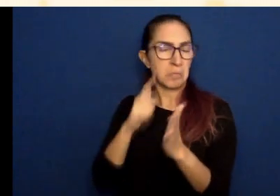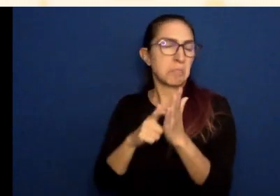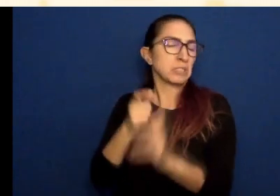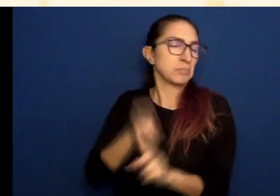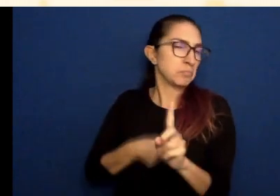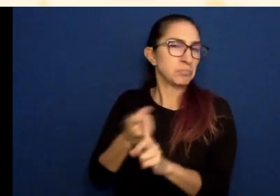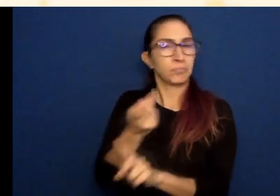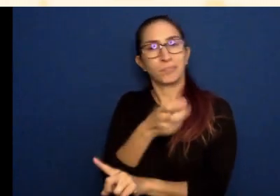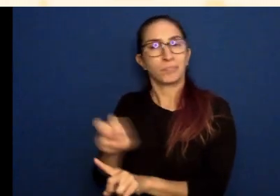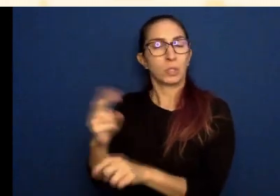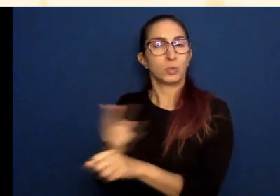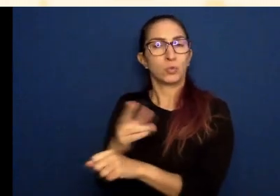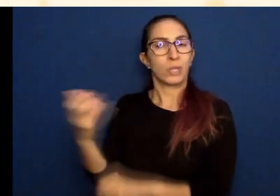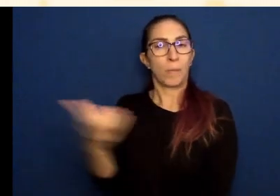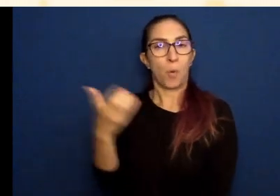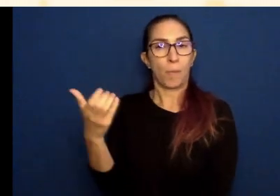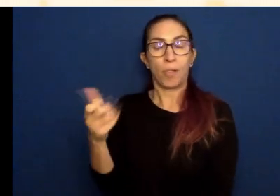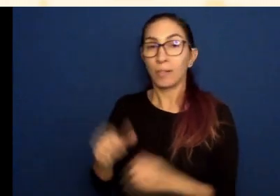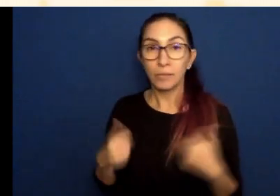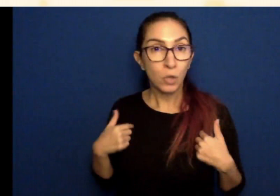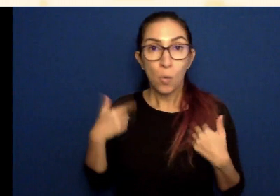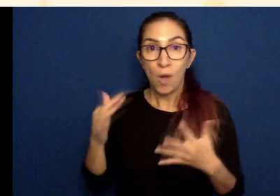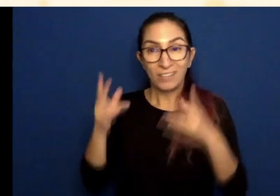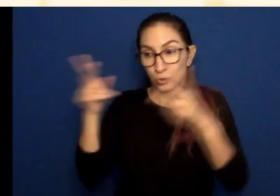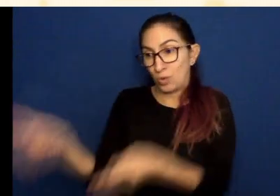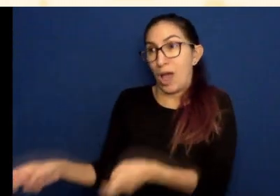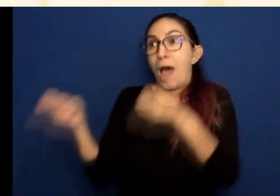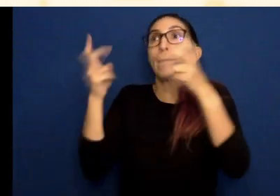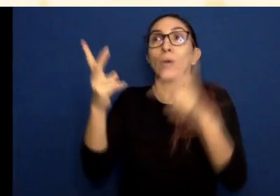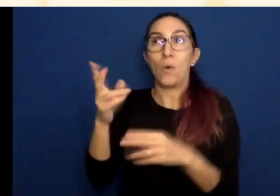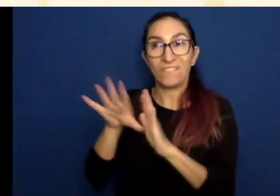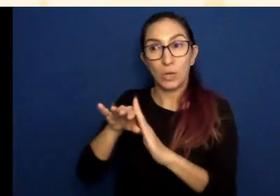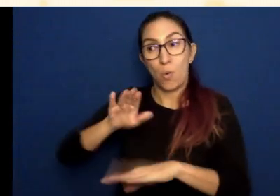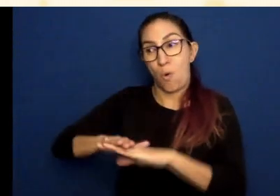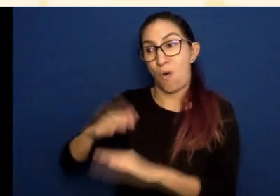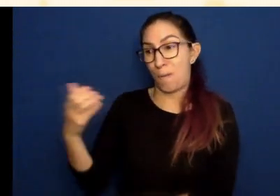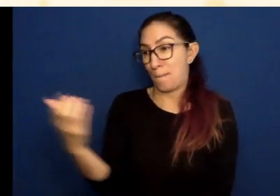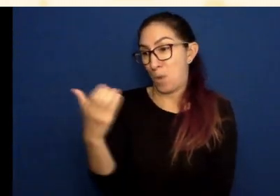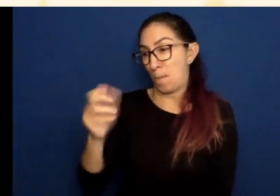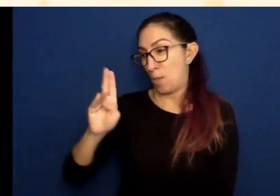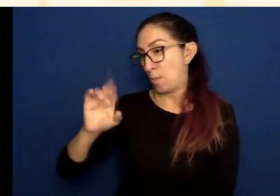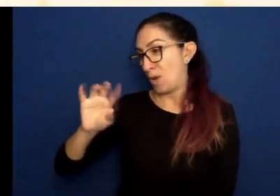They disappear because whoever's coded the back end thinks, OK, if you're looking at it this size, you actually looking at it